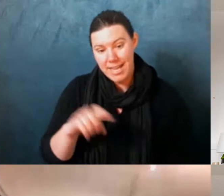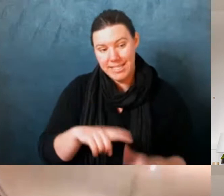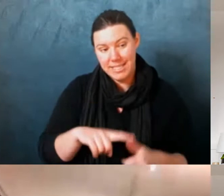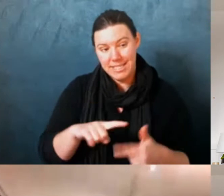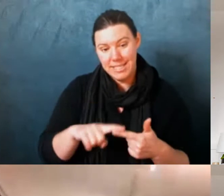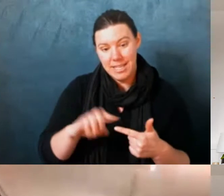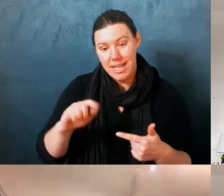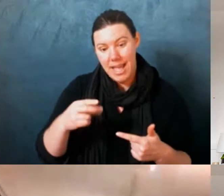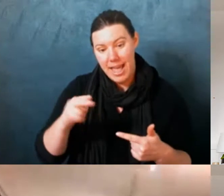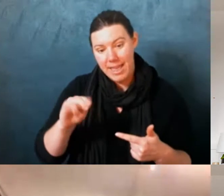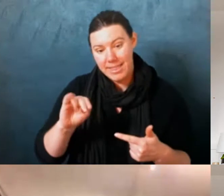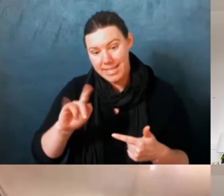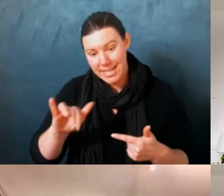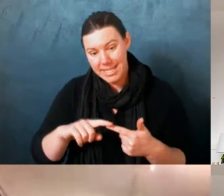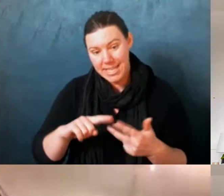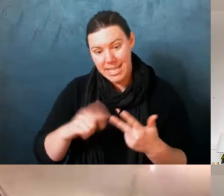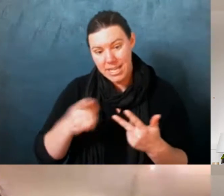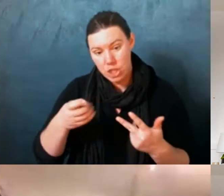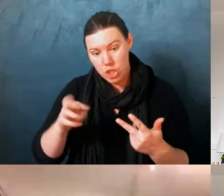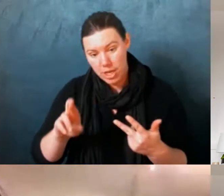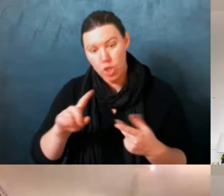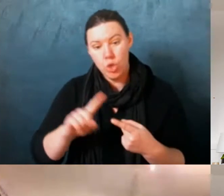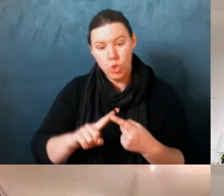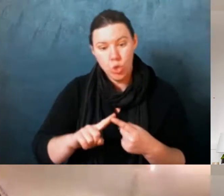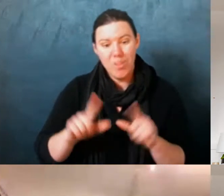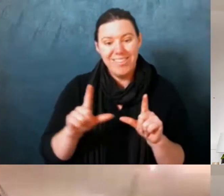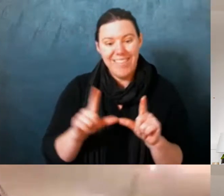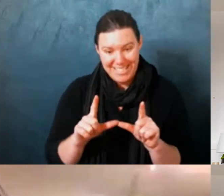so that way that information can be tracked. Currently, we do not have a way to do that